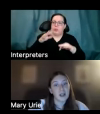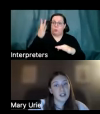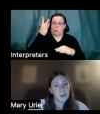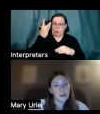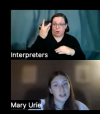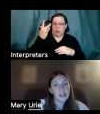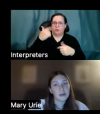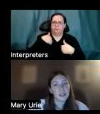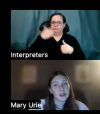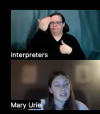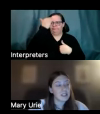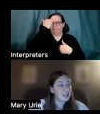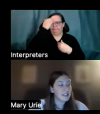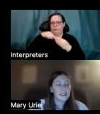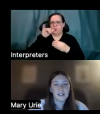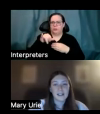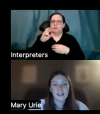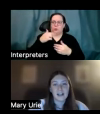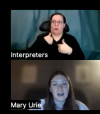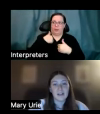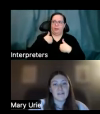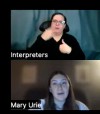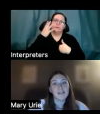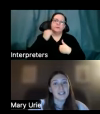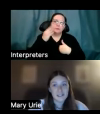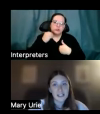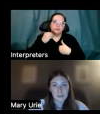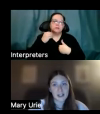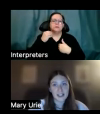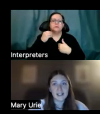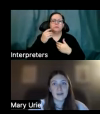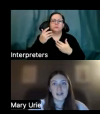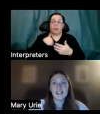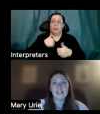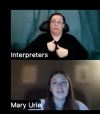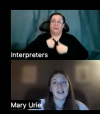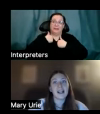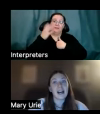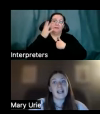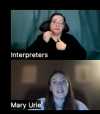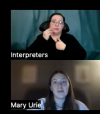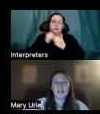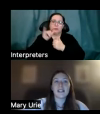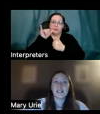knowledgeable about this, or why you have experience. If you have lived experience with this, if you're like I have experienced